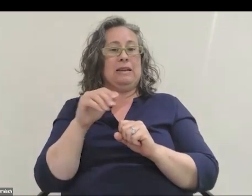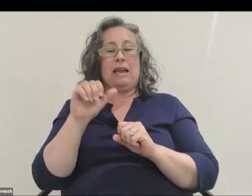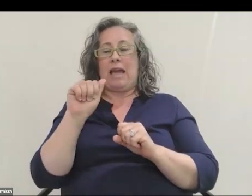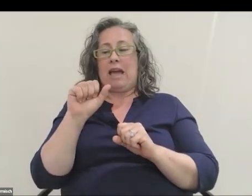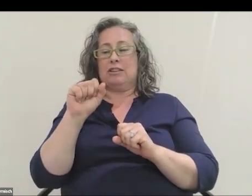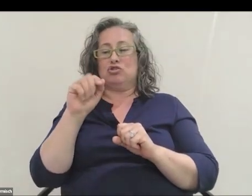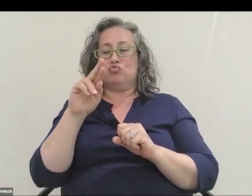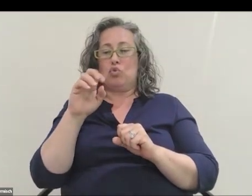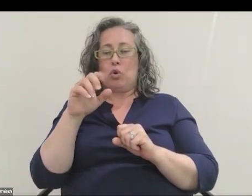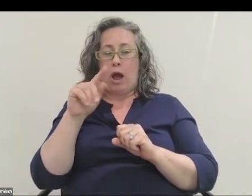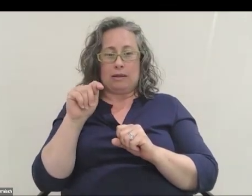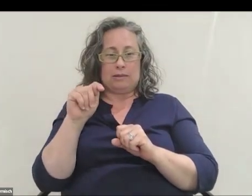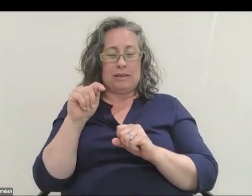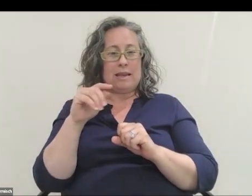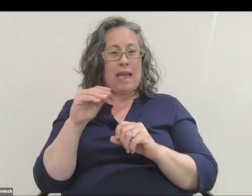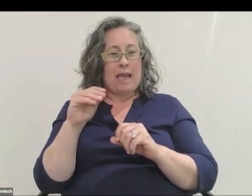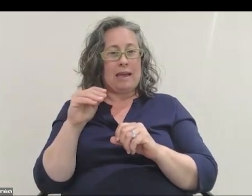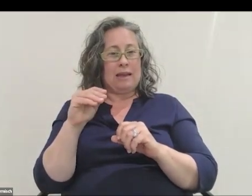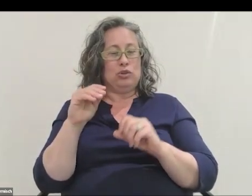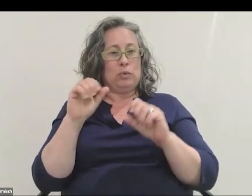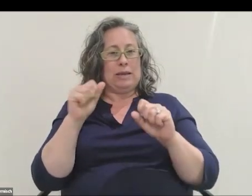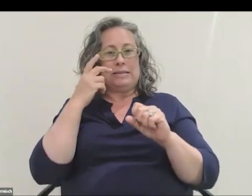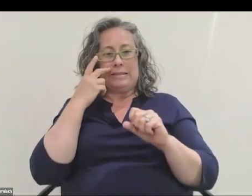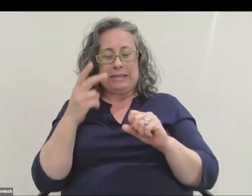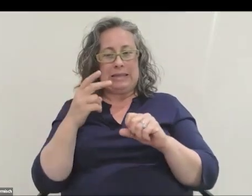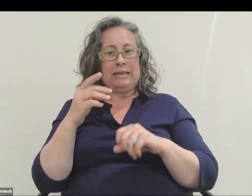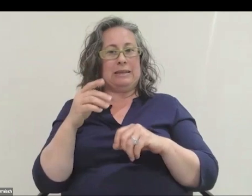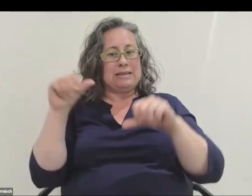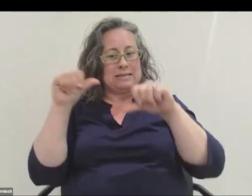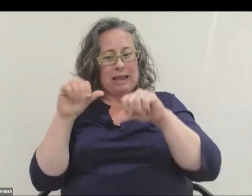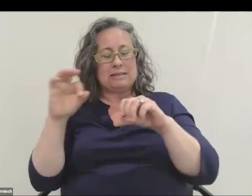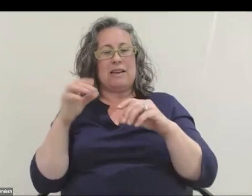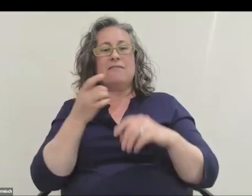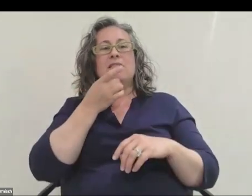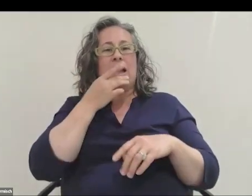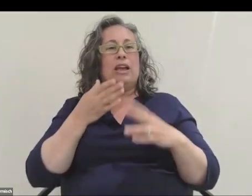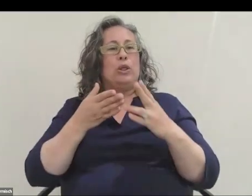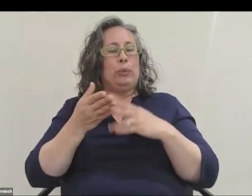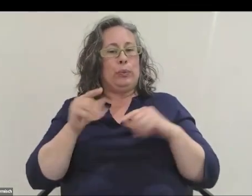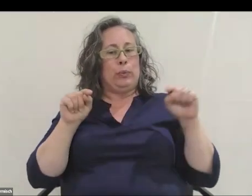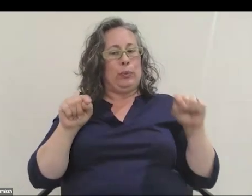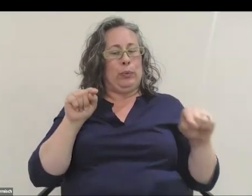and light is reflecting, beautifully exploring the science of light through art, as has been explained